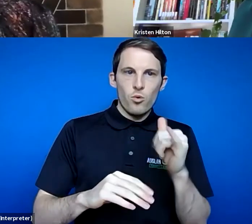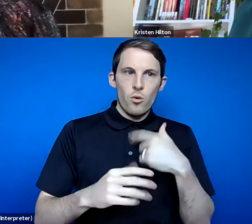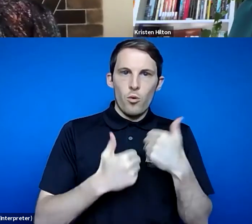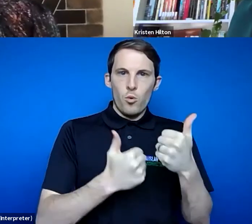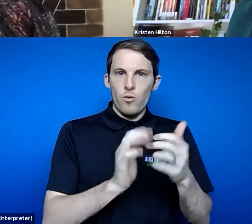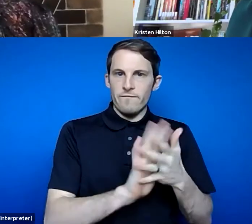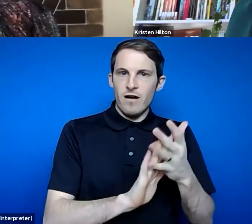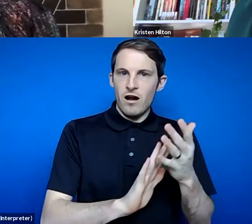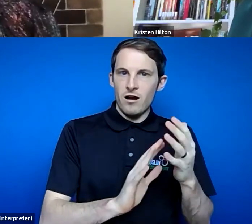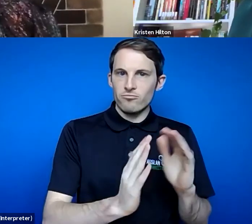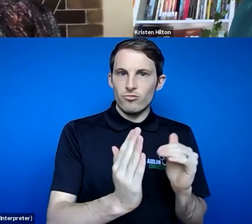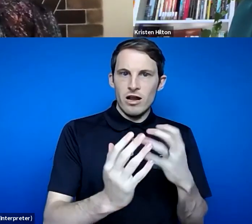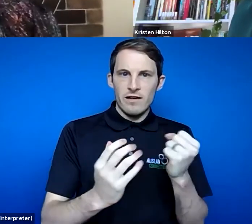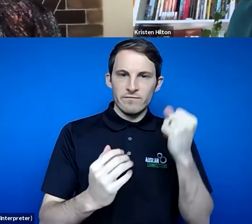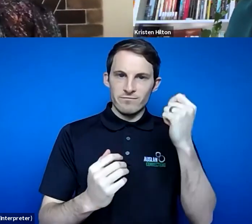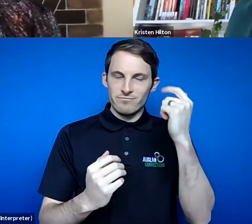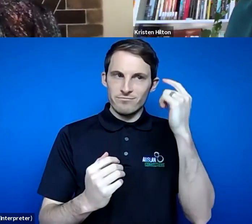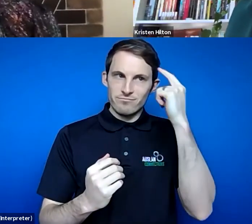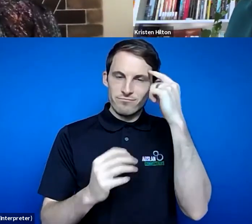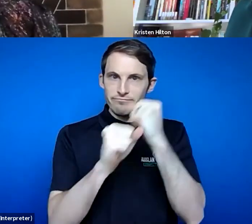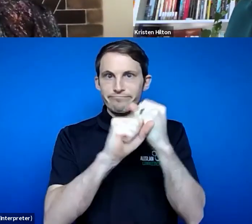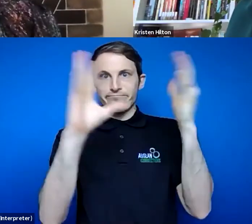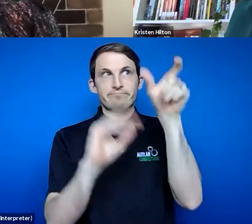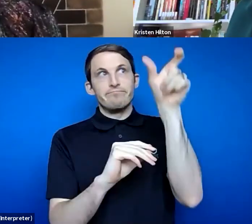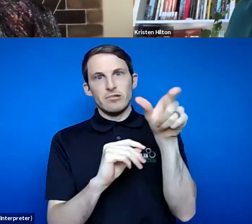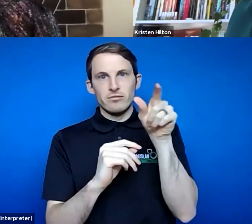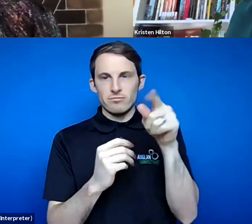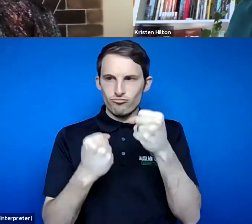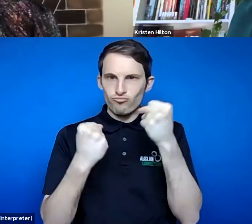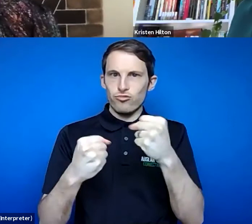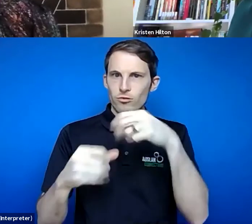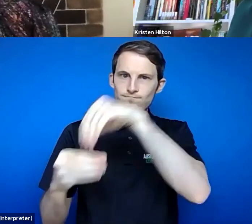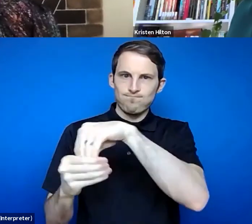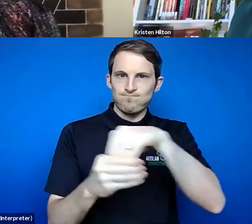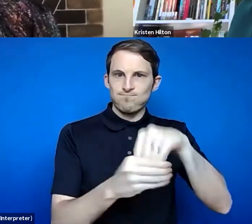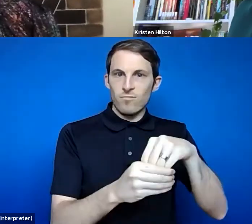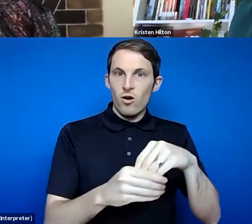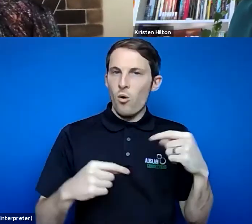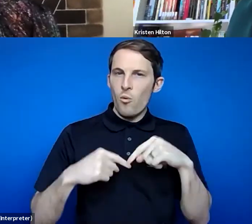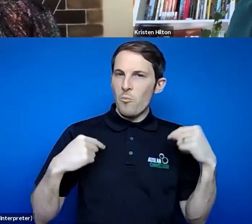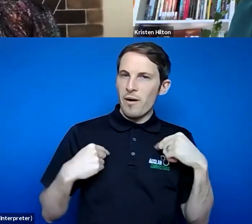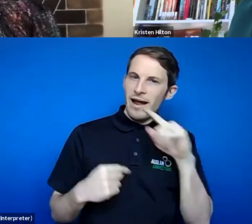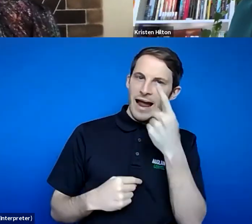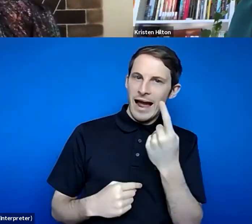strong and I think your analysis that we can't just tell people that those stereotypes don't